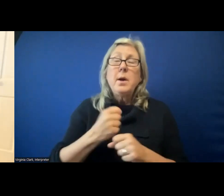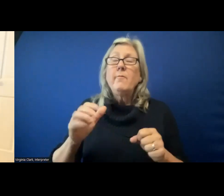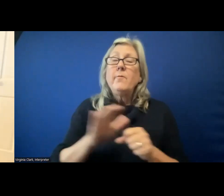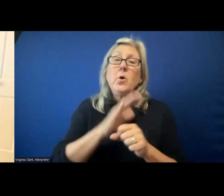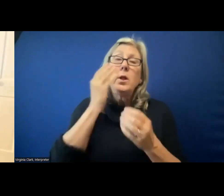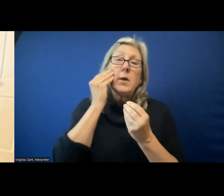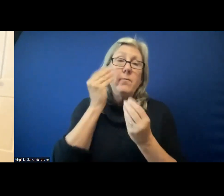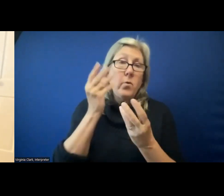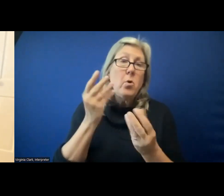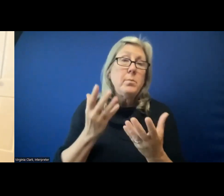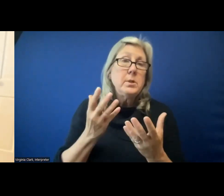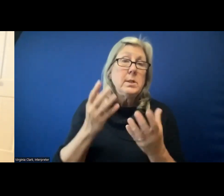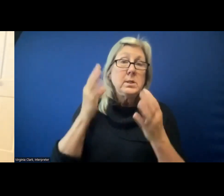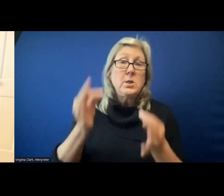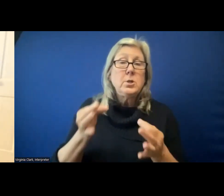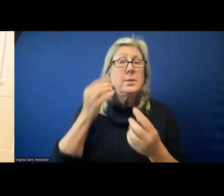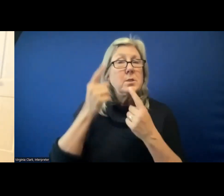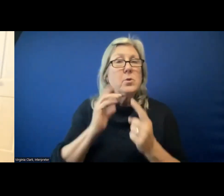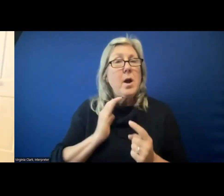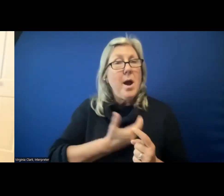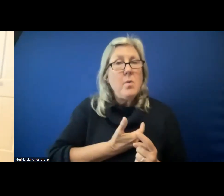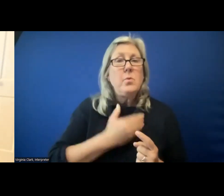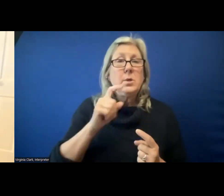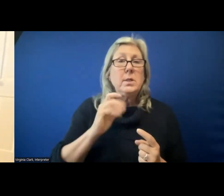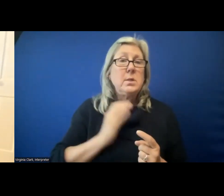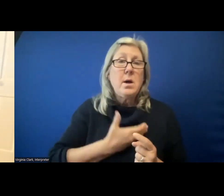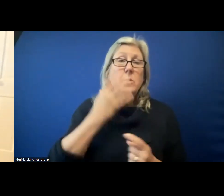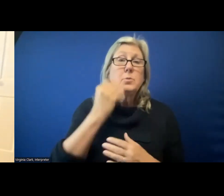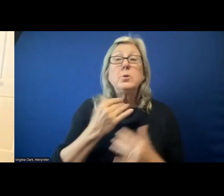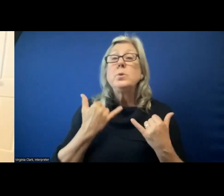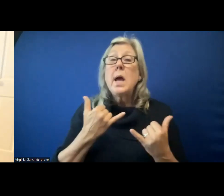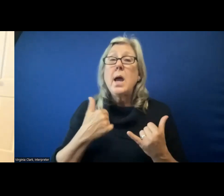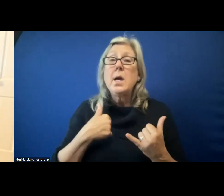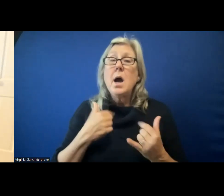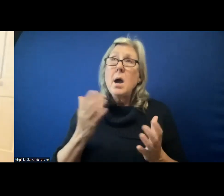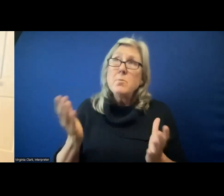that consider our needs and our experiences. Today, I'm urging the legislators and anyone